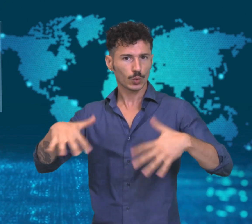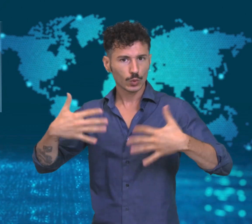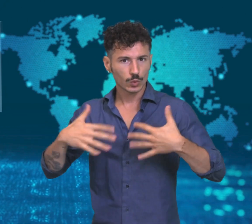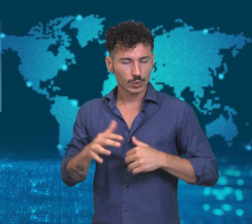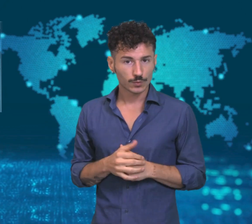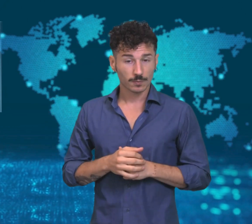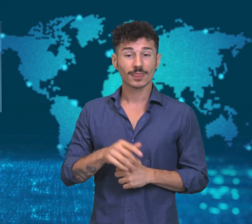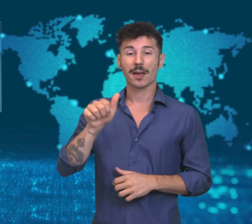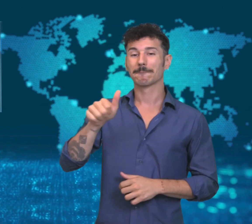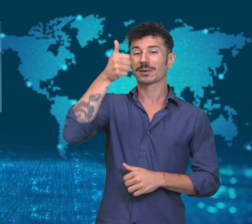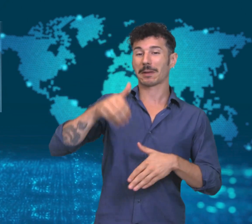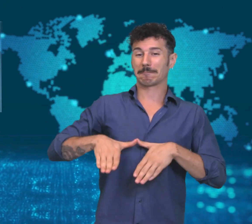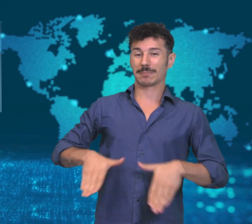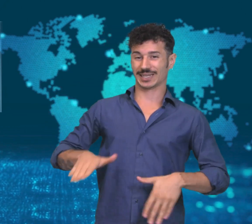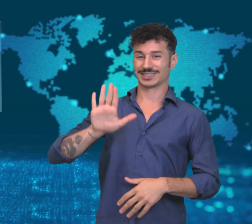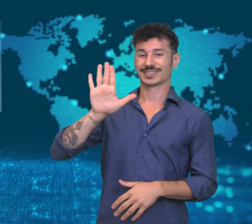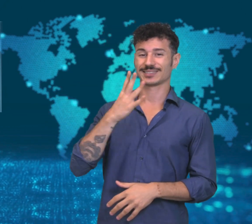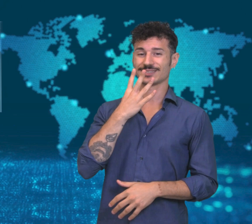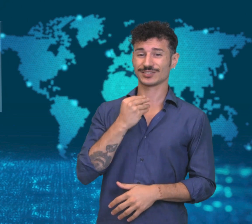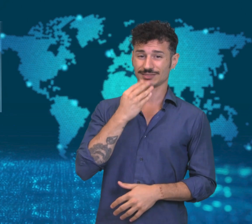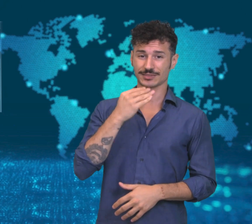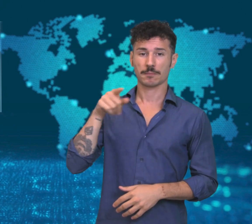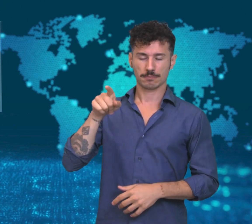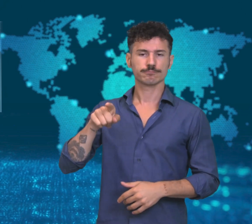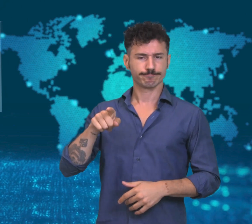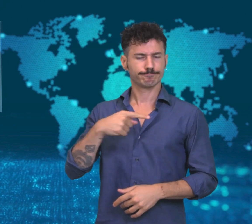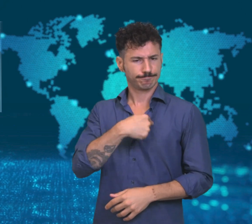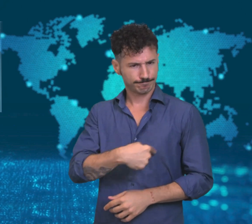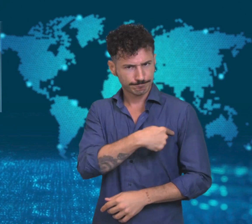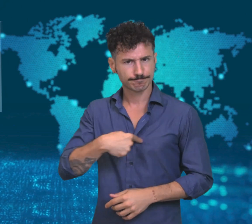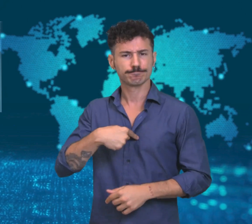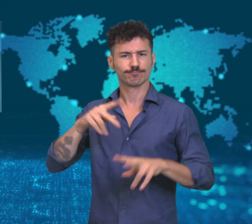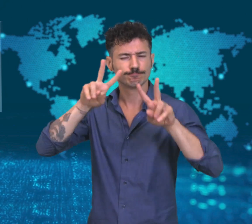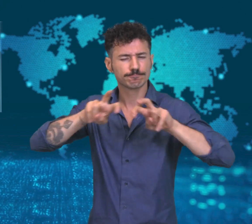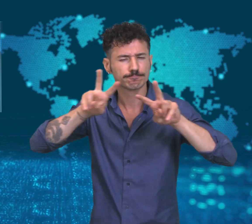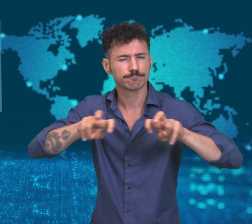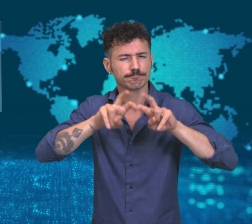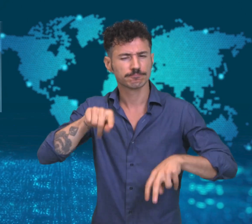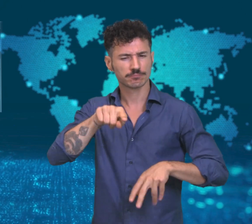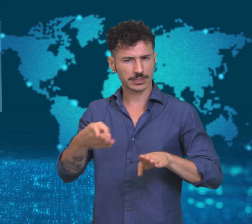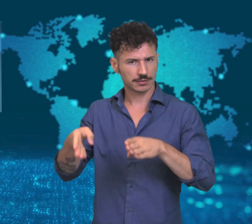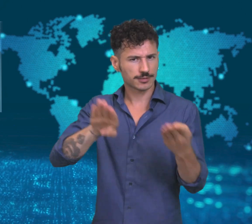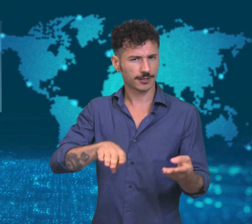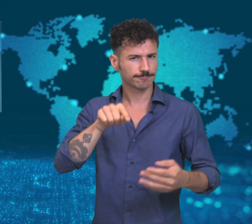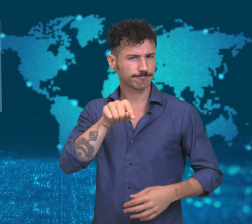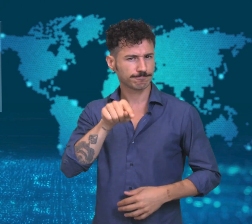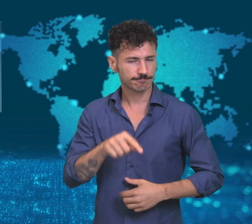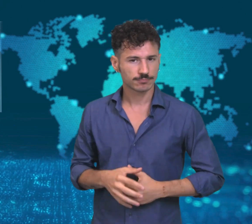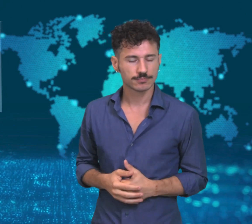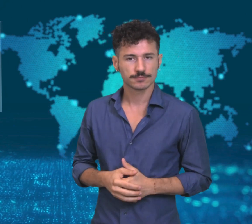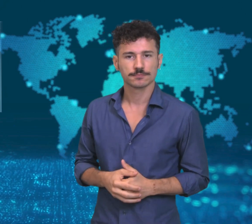The Prime Minister has promised to investigate the deaths.